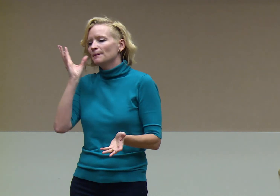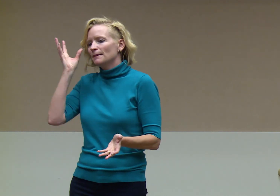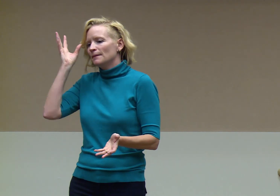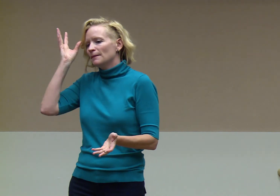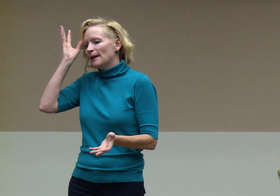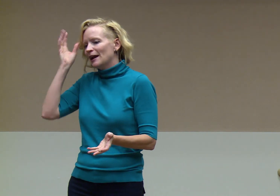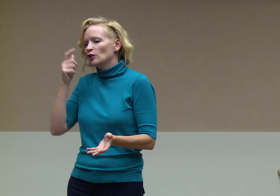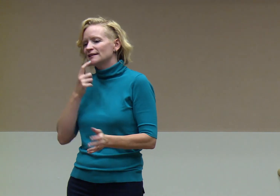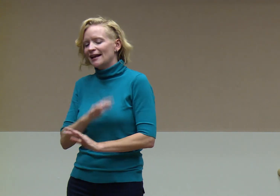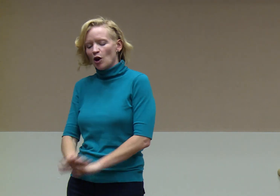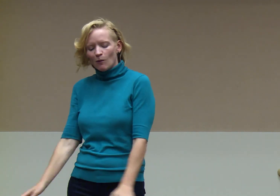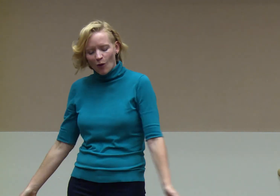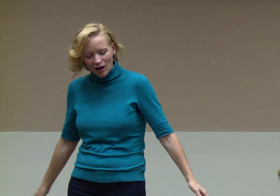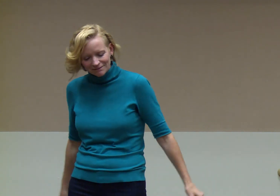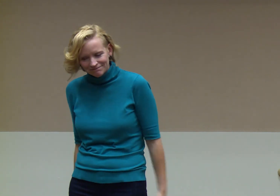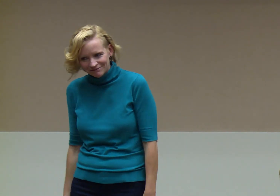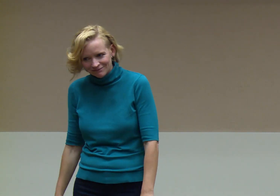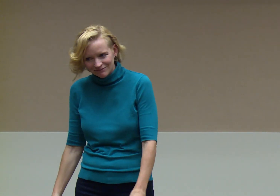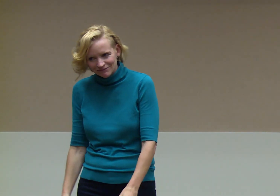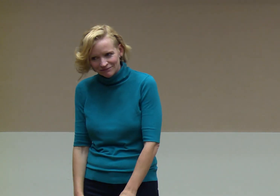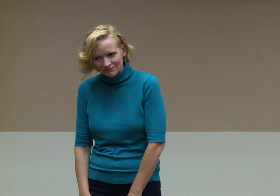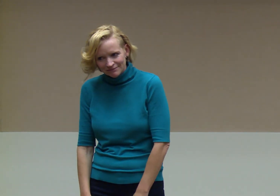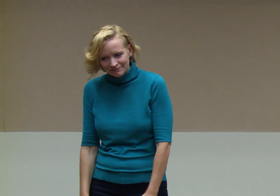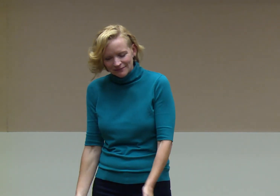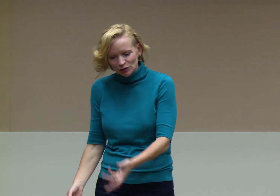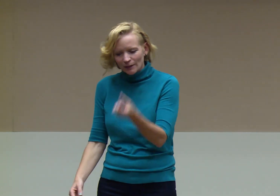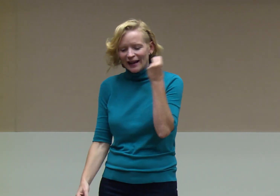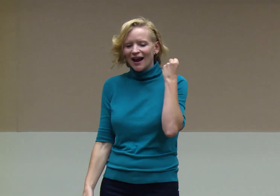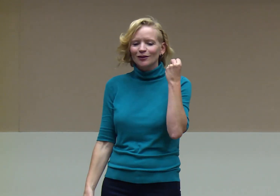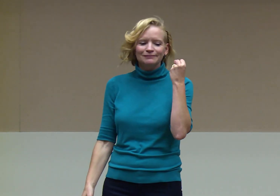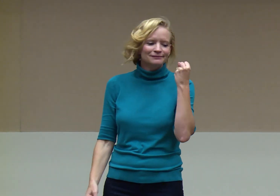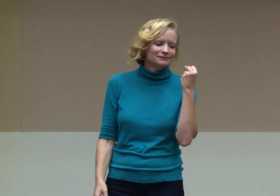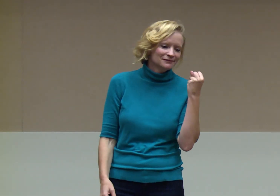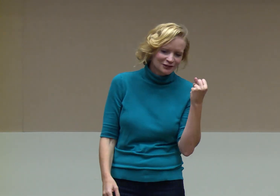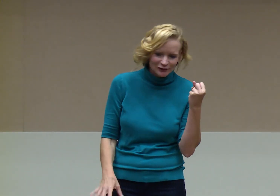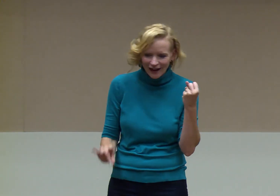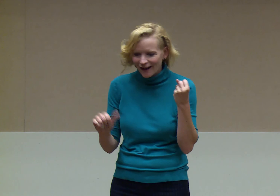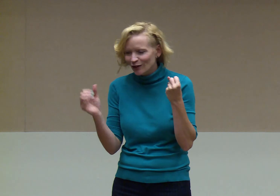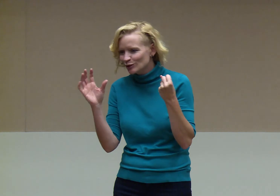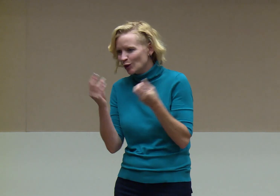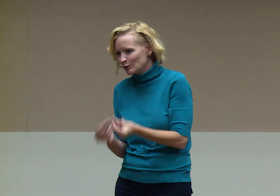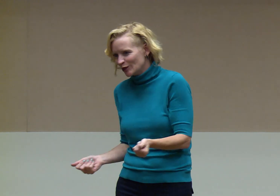So my parents told me no more. And again, I was pulled from that program